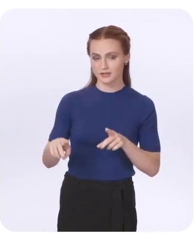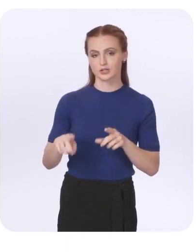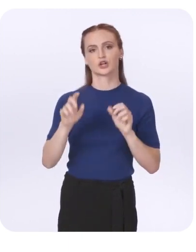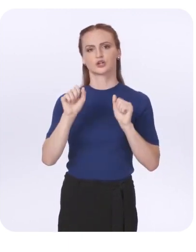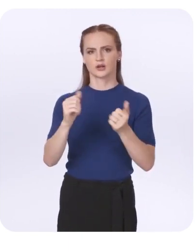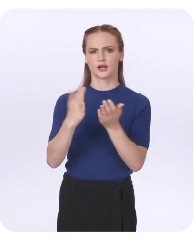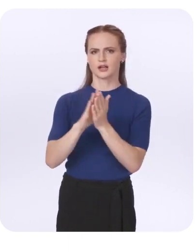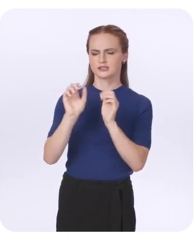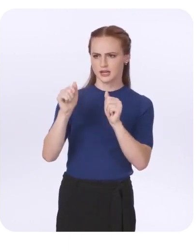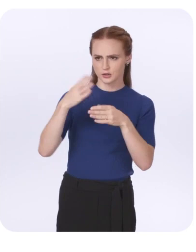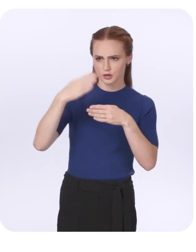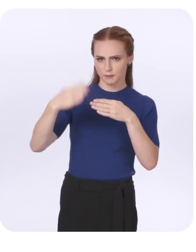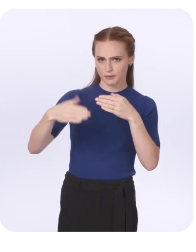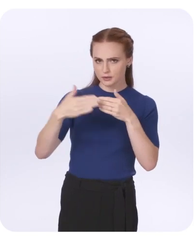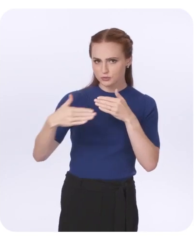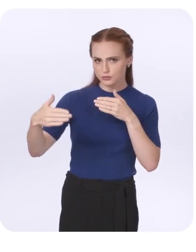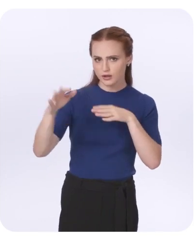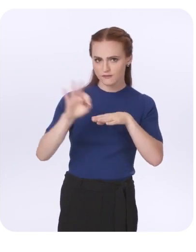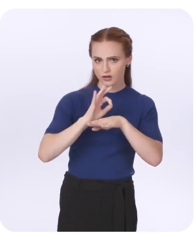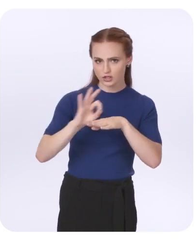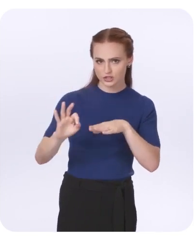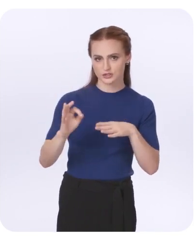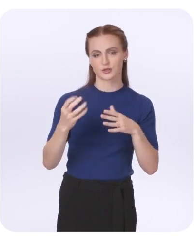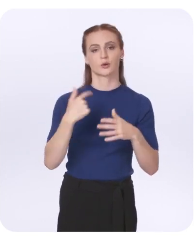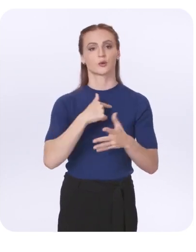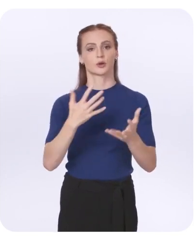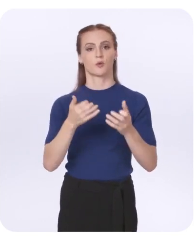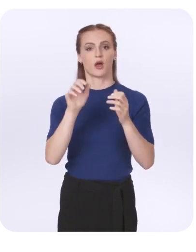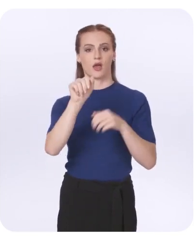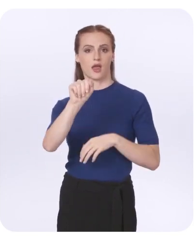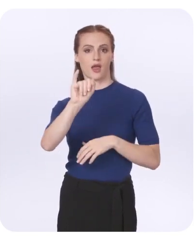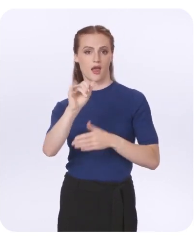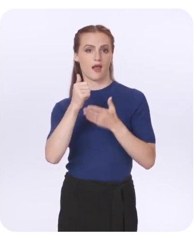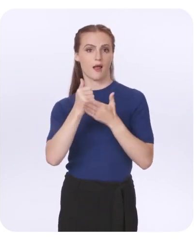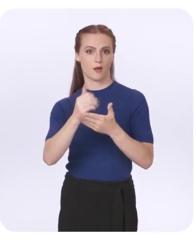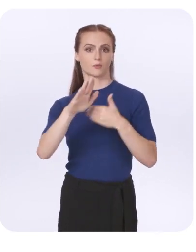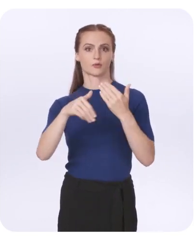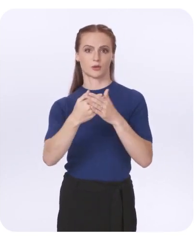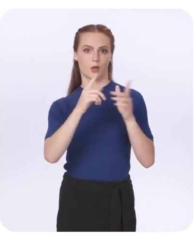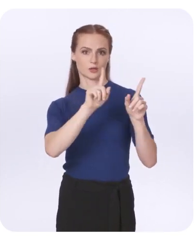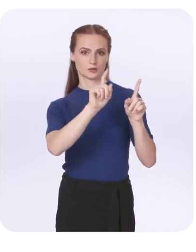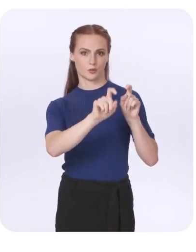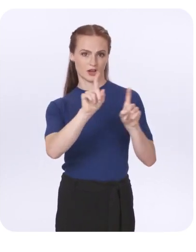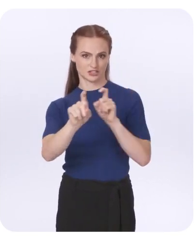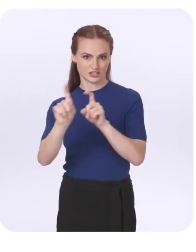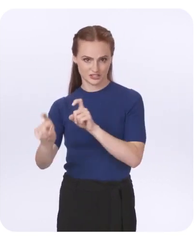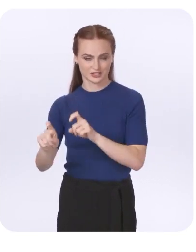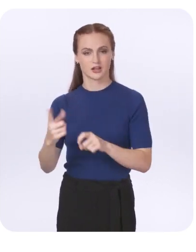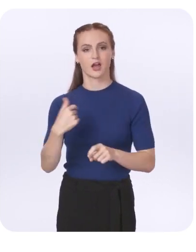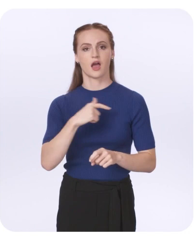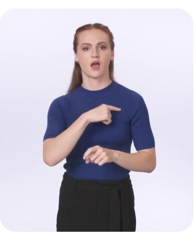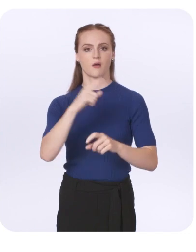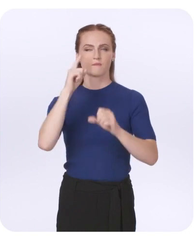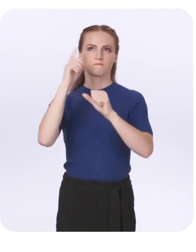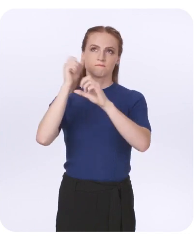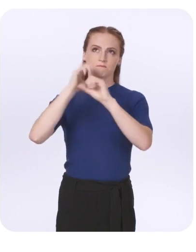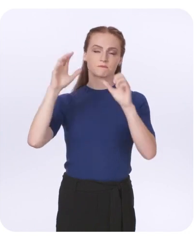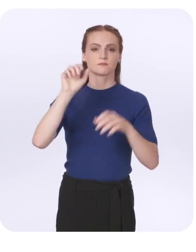We want AI to help you with all these questions. Our vision is that AI tools can make software development much more productive.